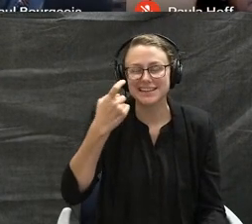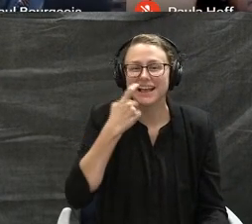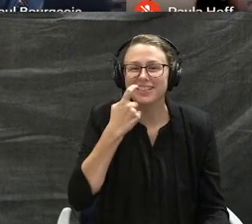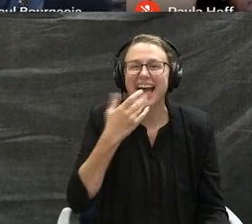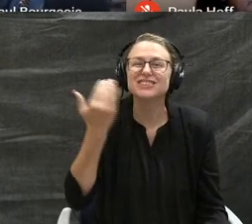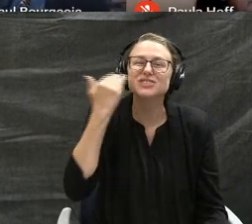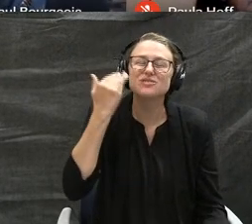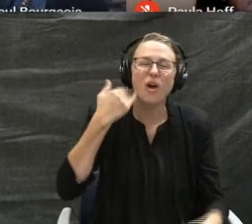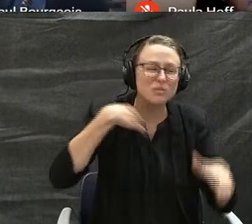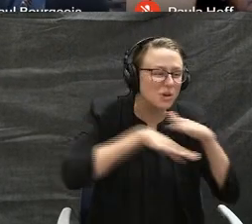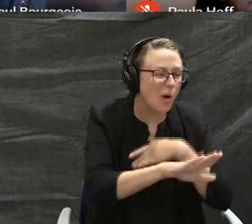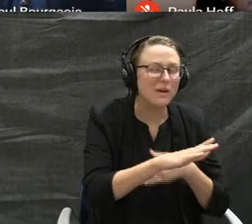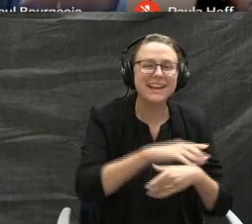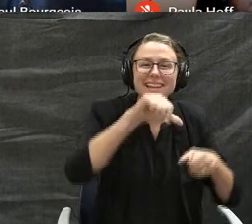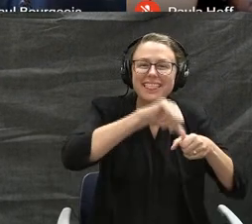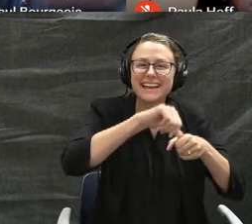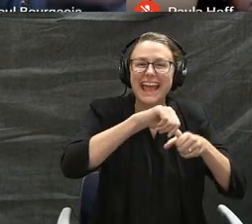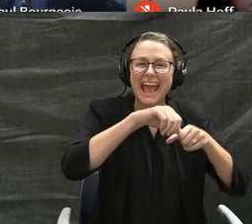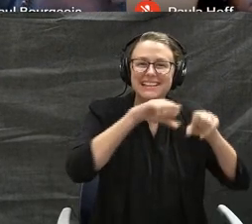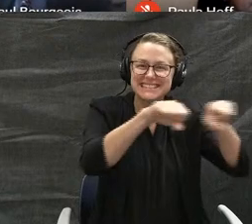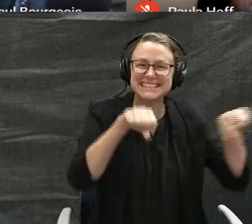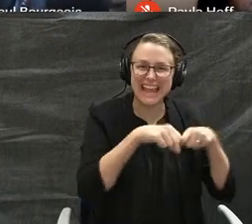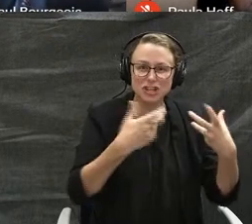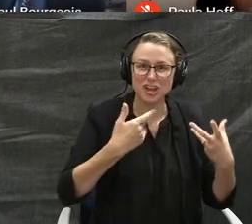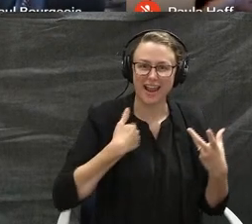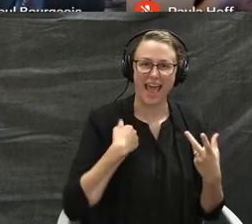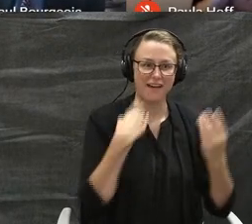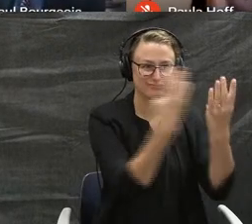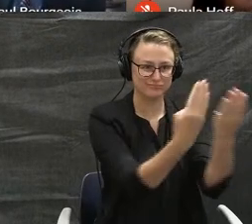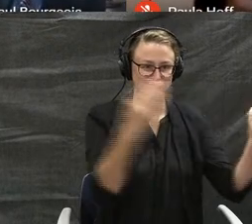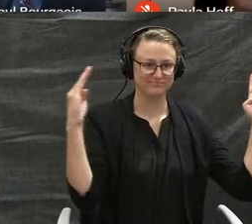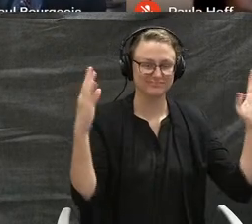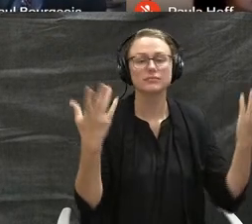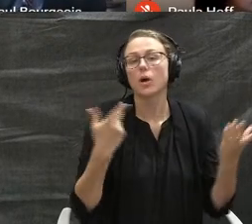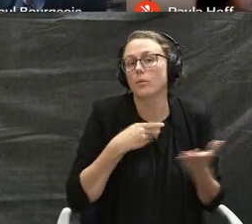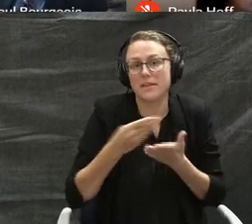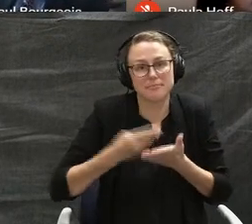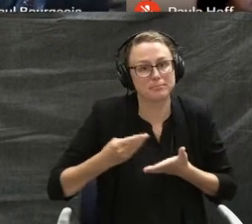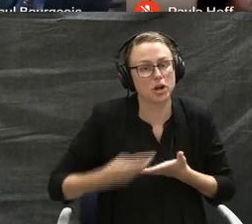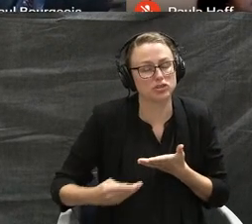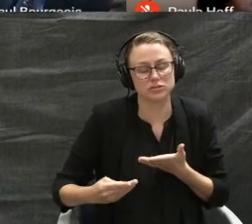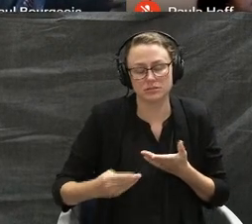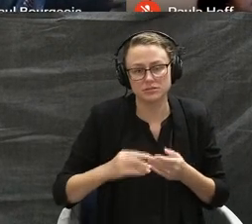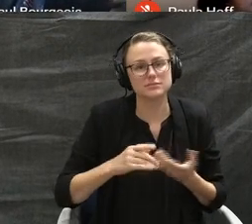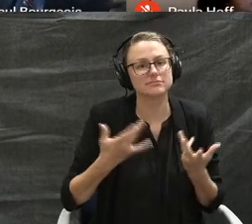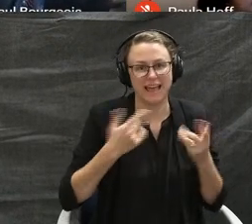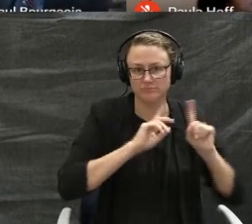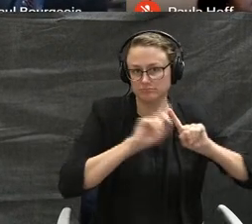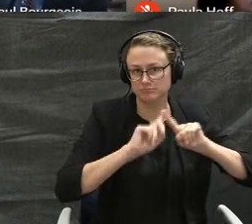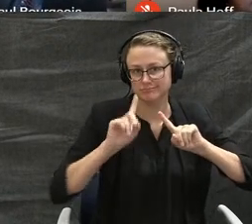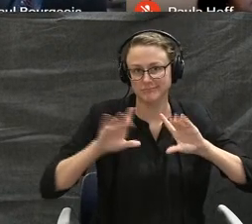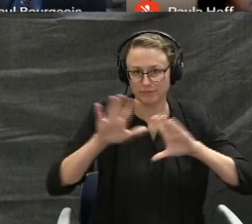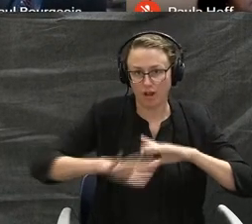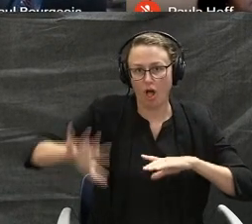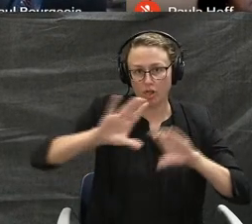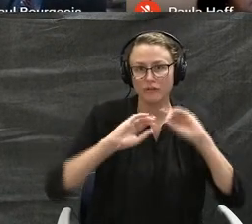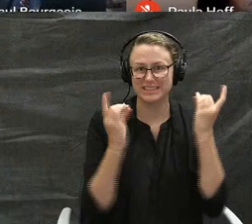counter has a shield in front of it, so we've done that and those are deployed around the district we've ordered. We've heard